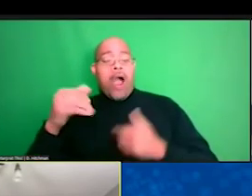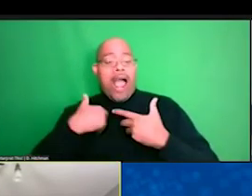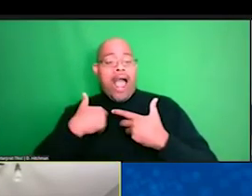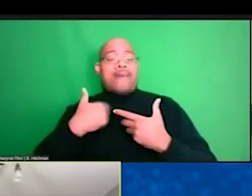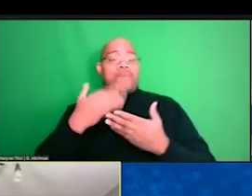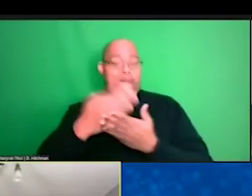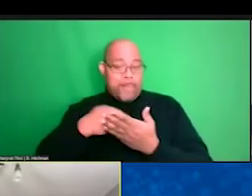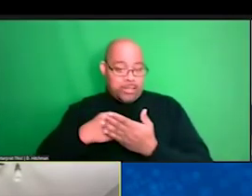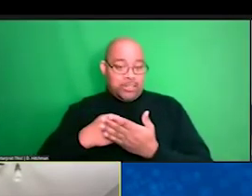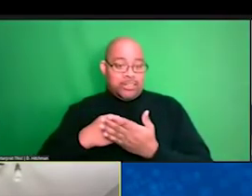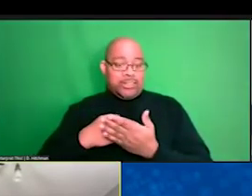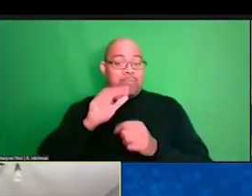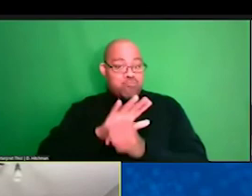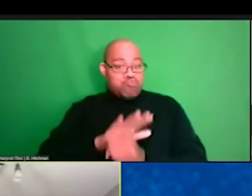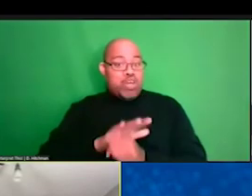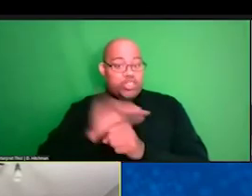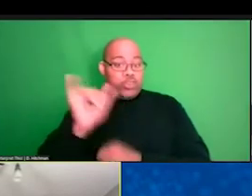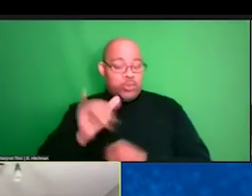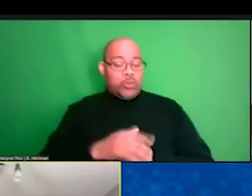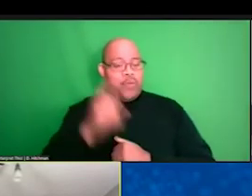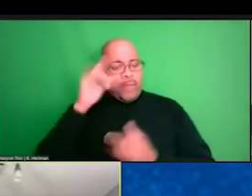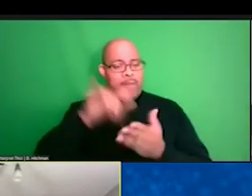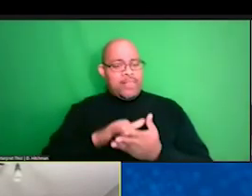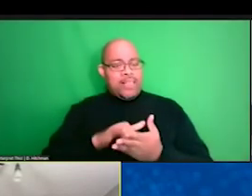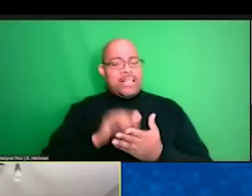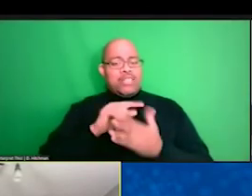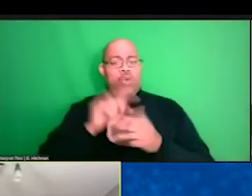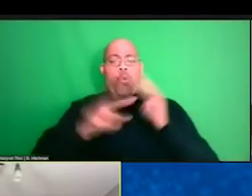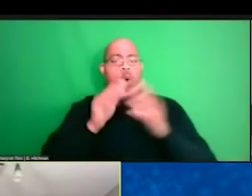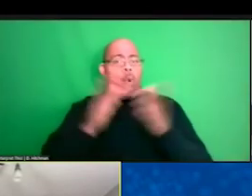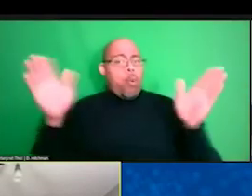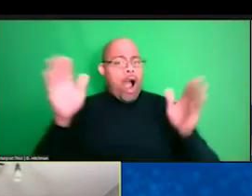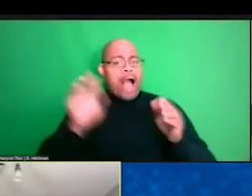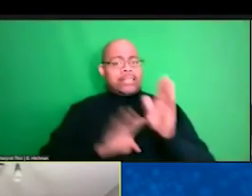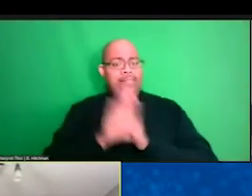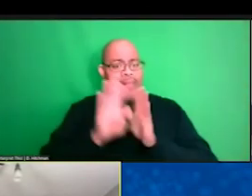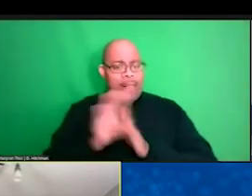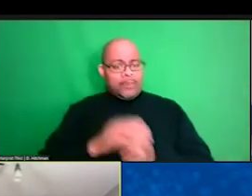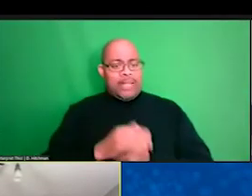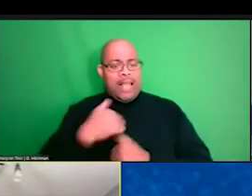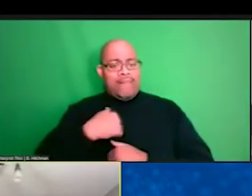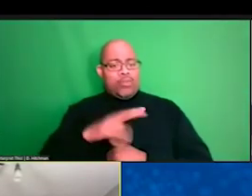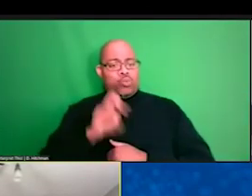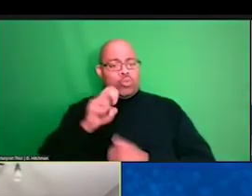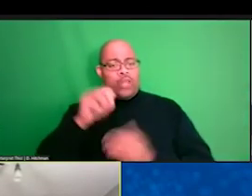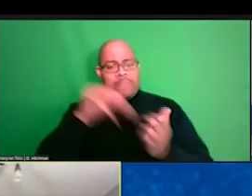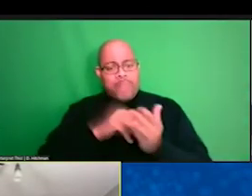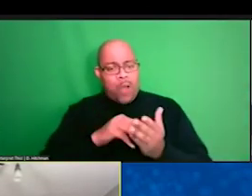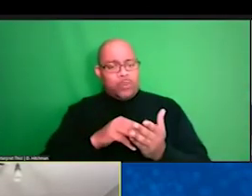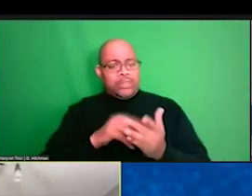and if you think about it as worldwide development, we have like 200,000 developers, how do you